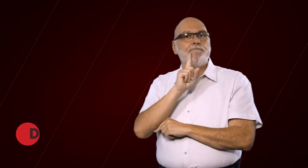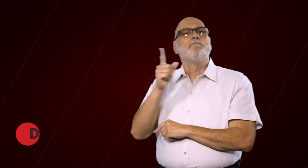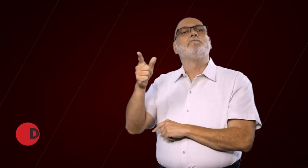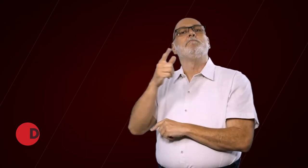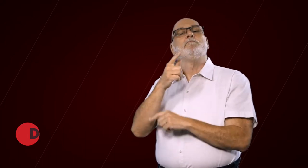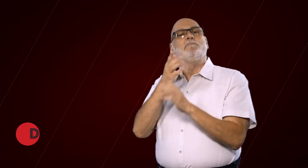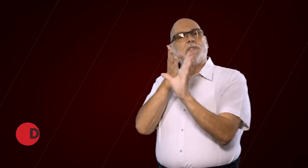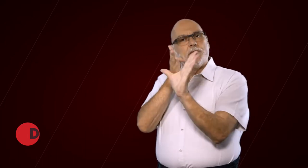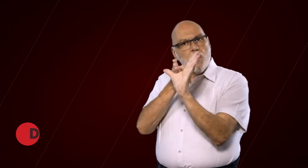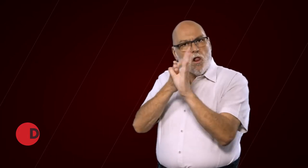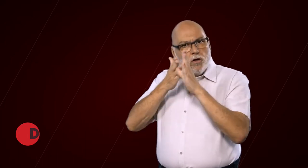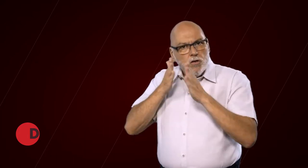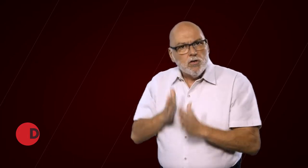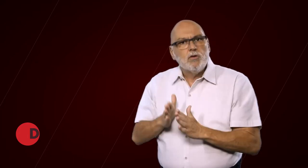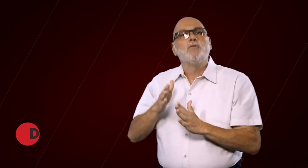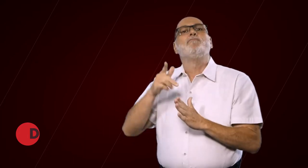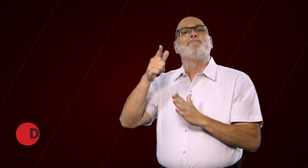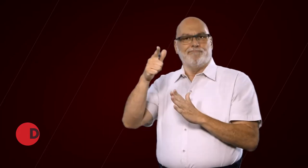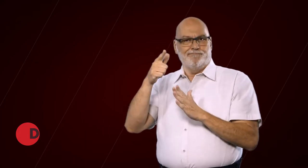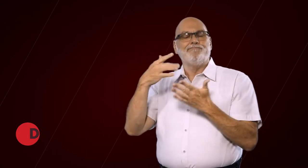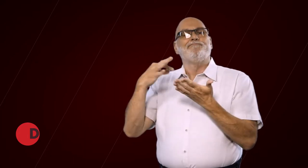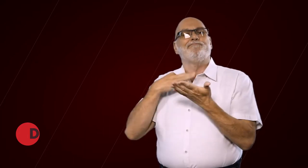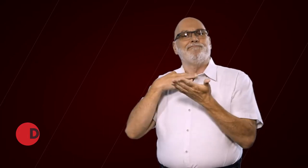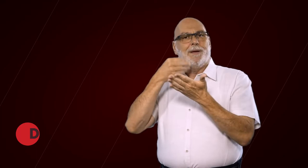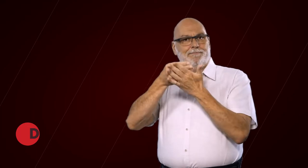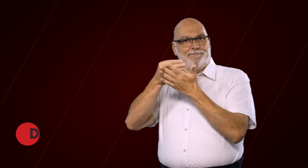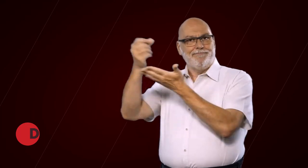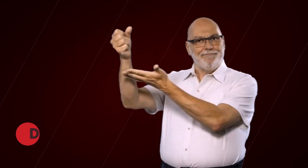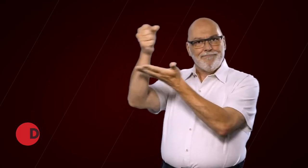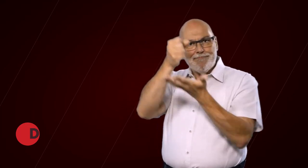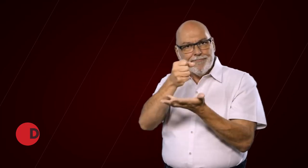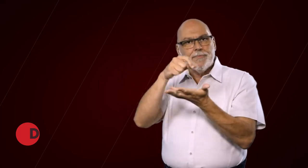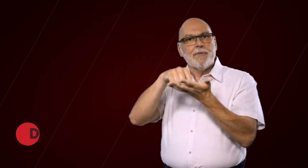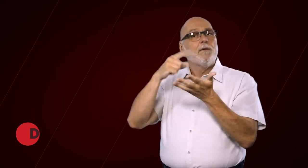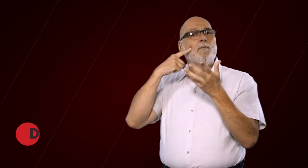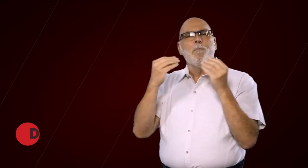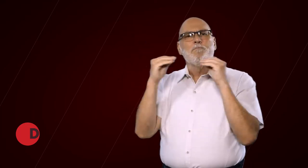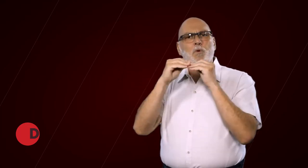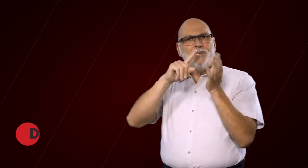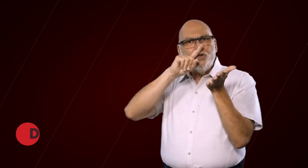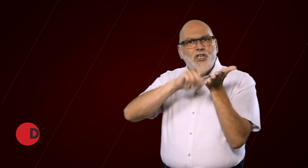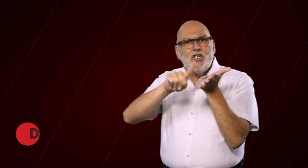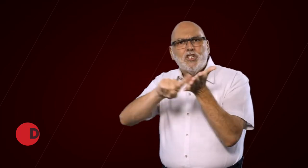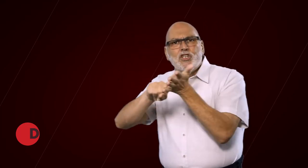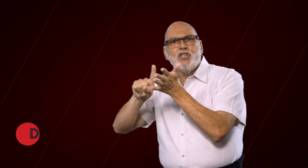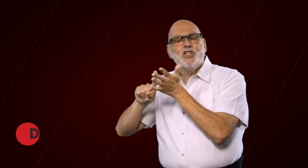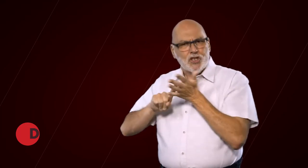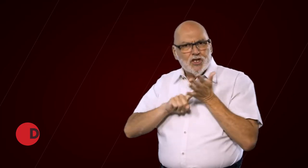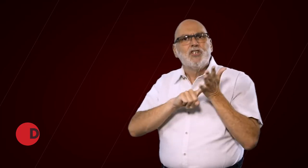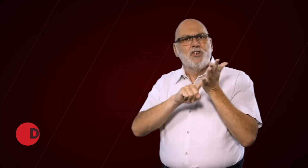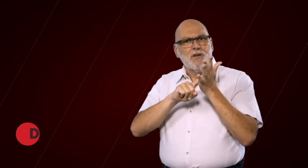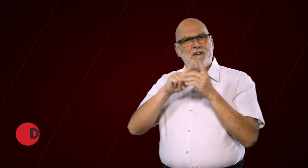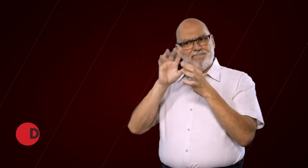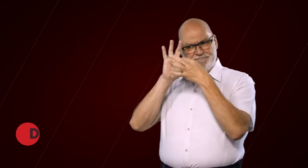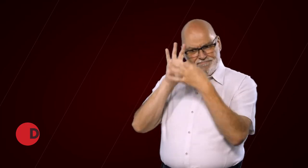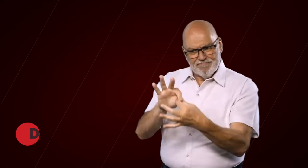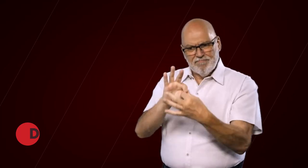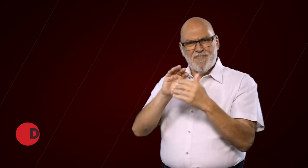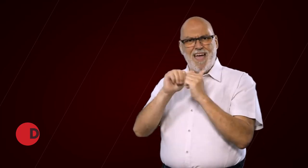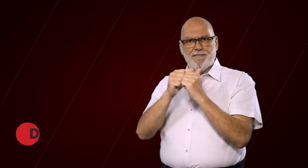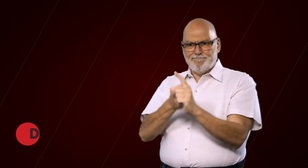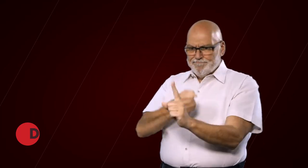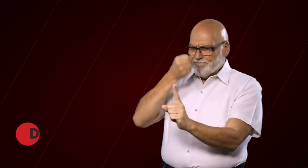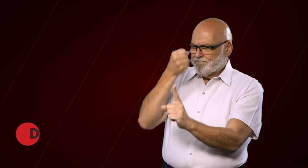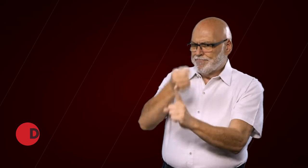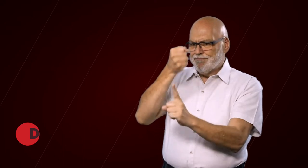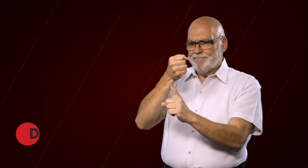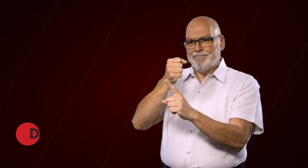has applied for a national grant to research more about the impact